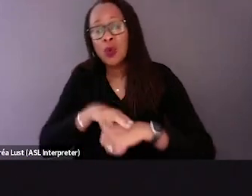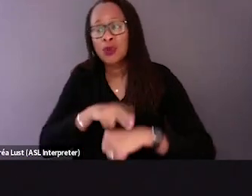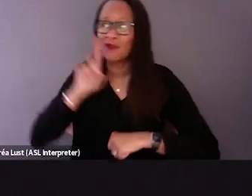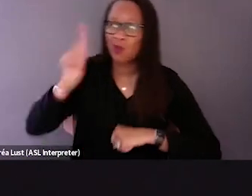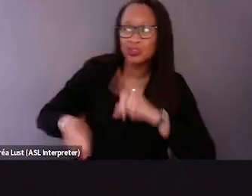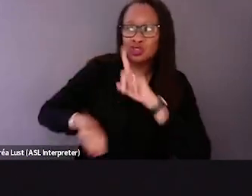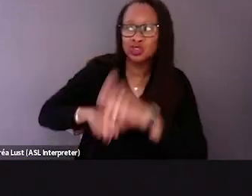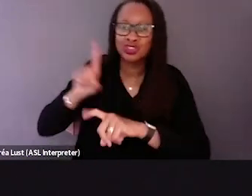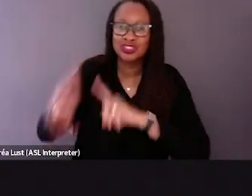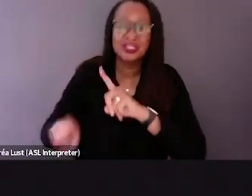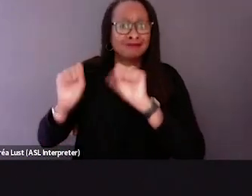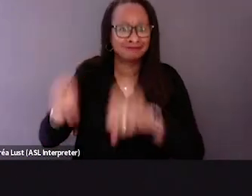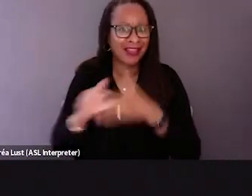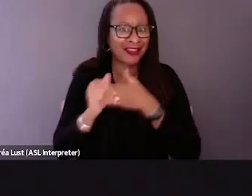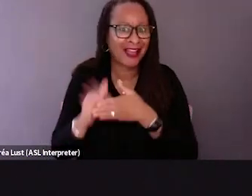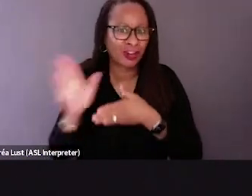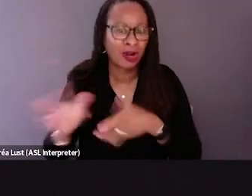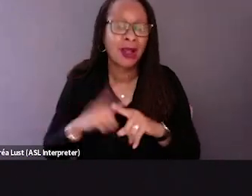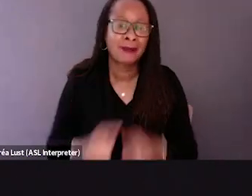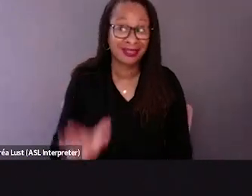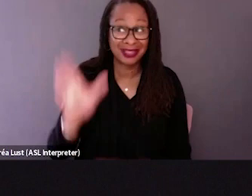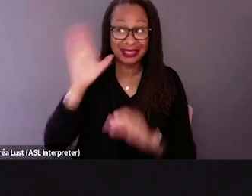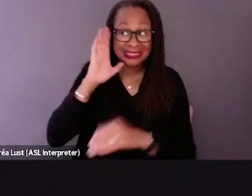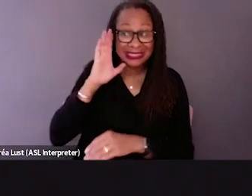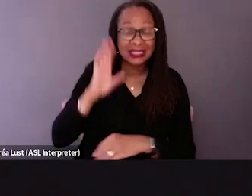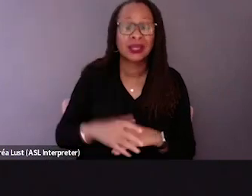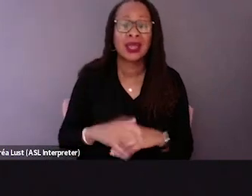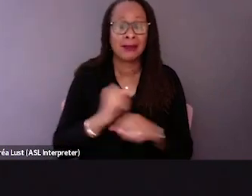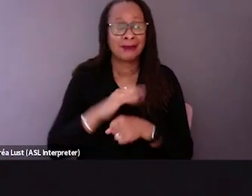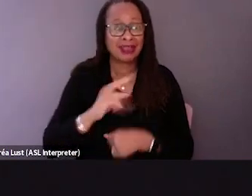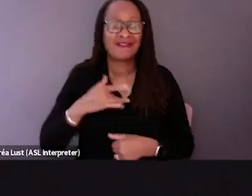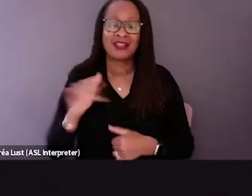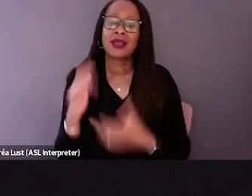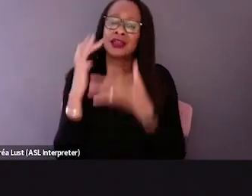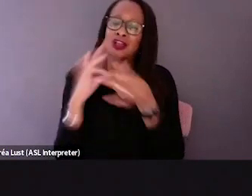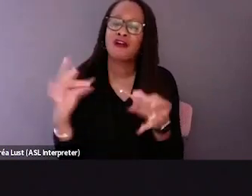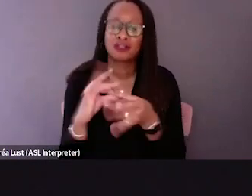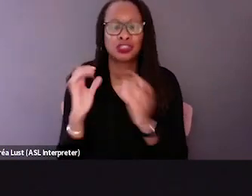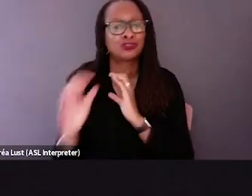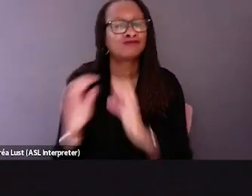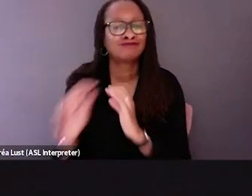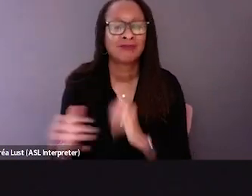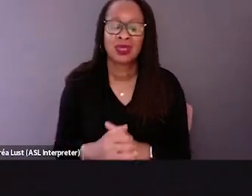and guiding her. but I think the listening and I think making it feel like it was a conversation, so we always try to do in an interview.